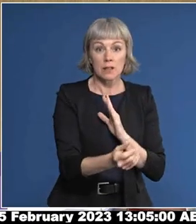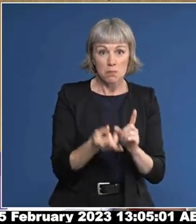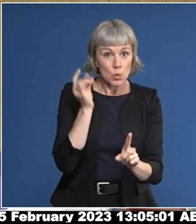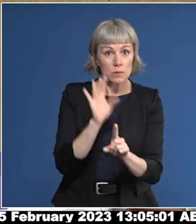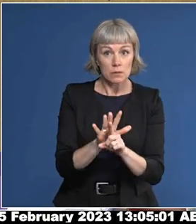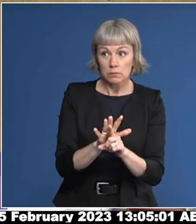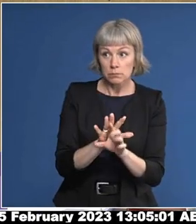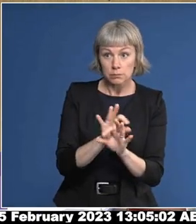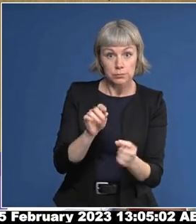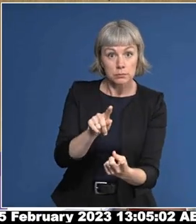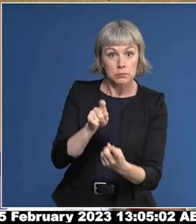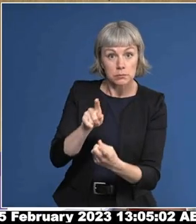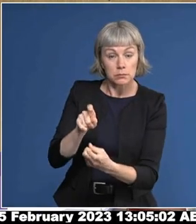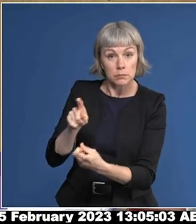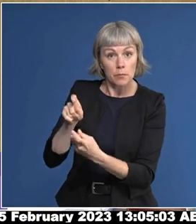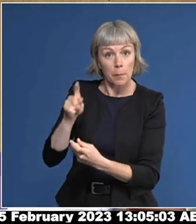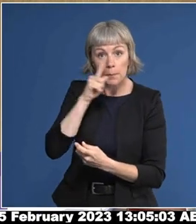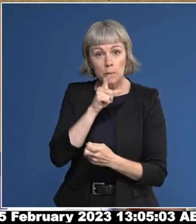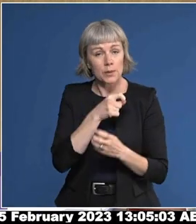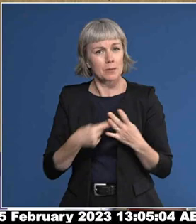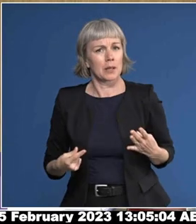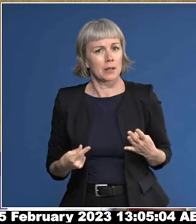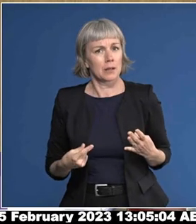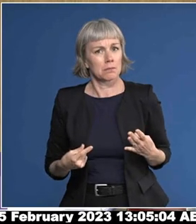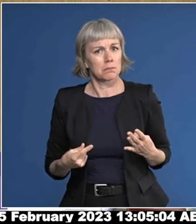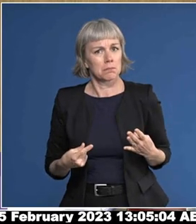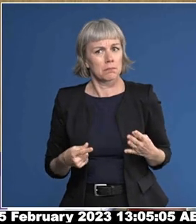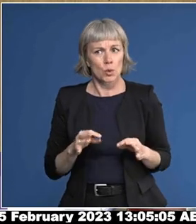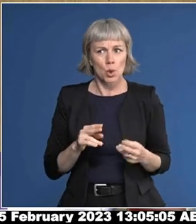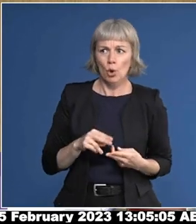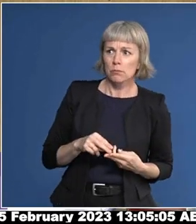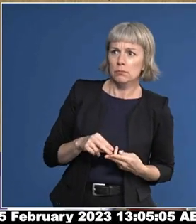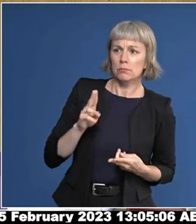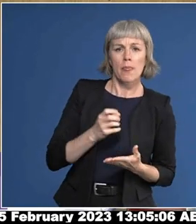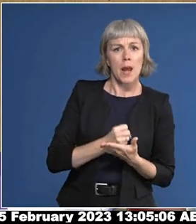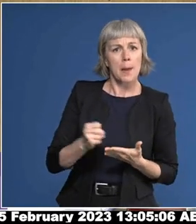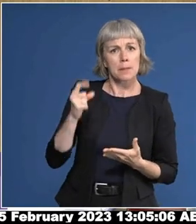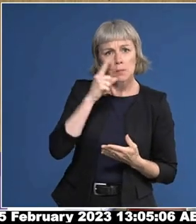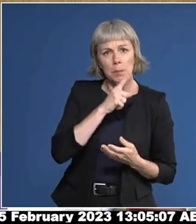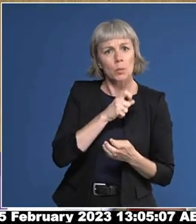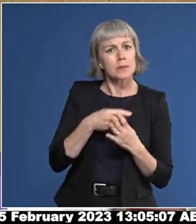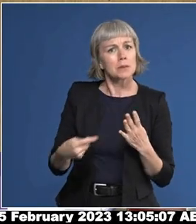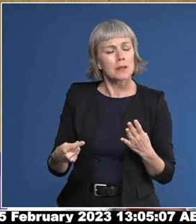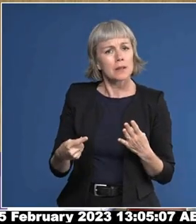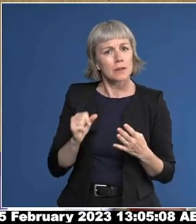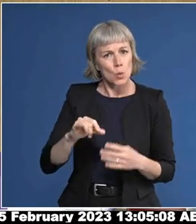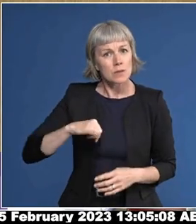itself isn't structured to increase that participation actively? Yes, I do see that as an issue.